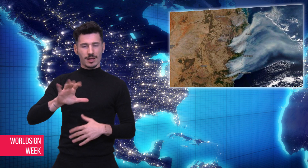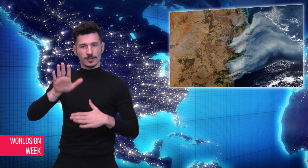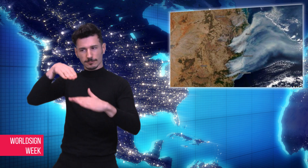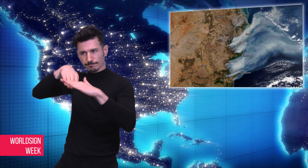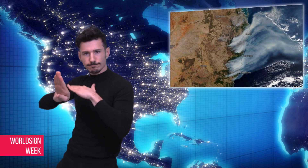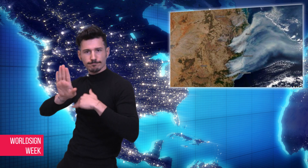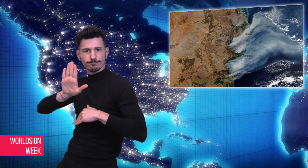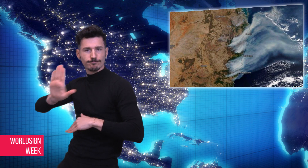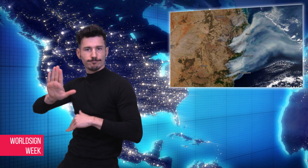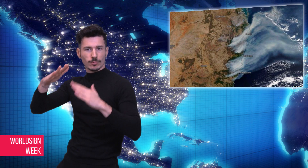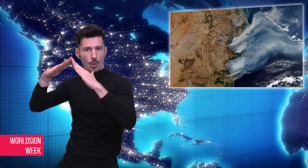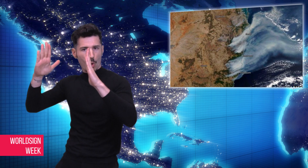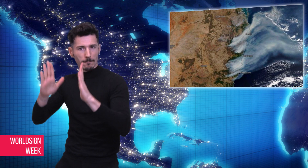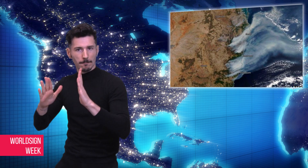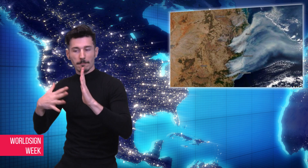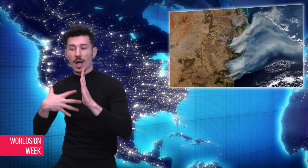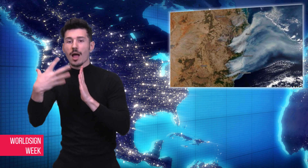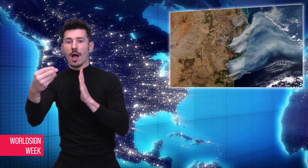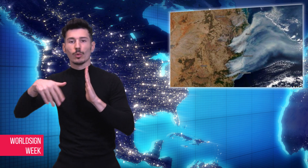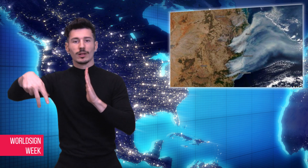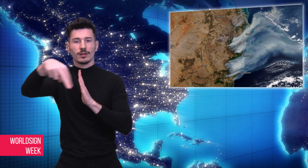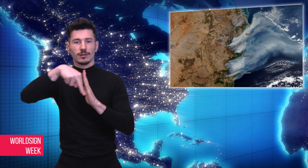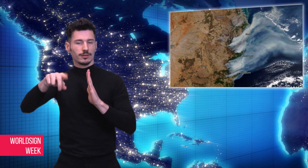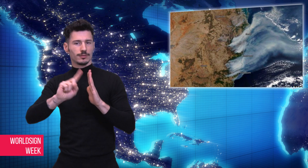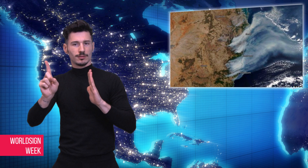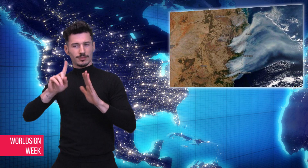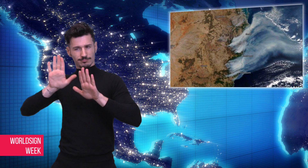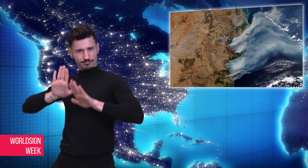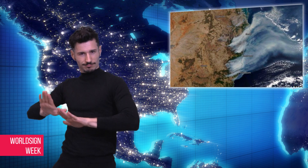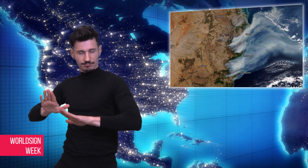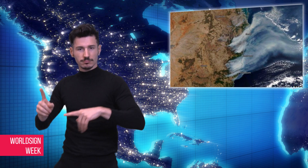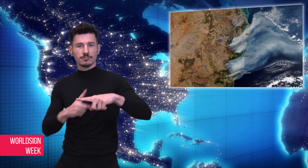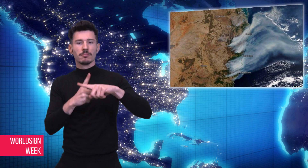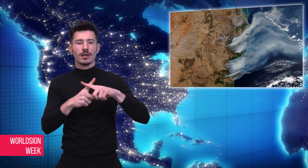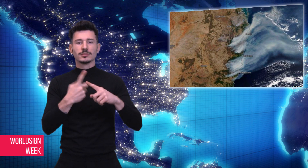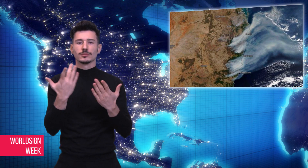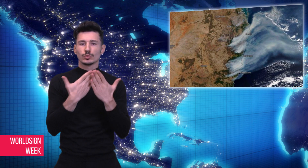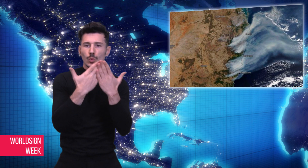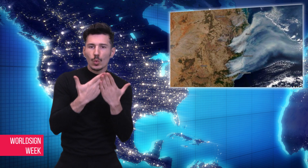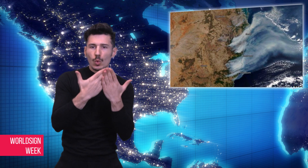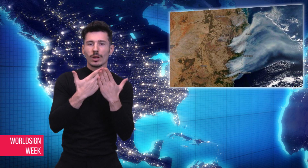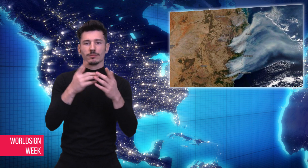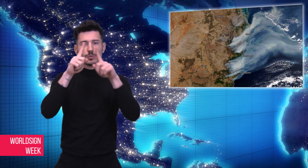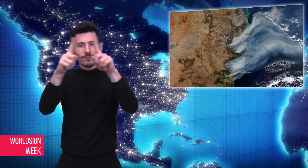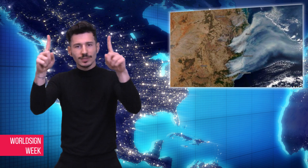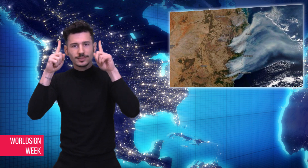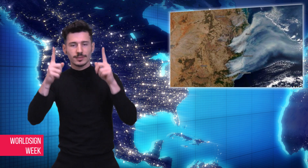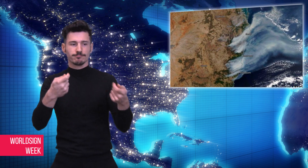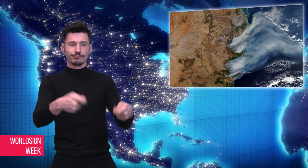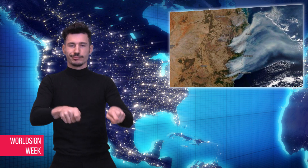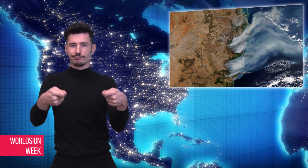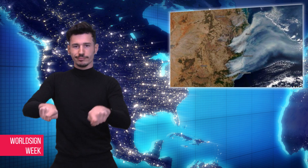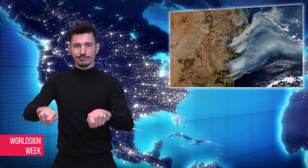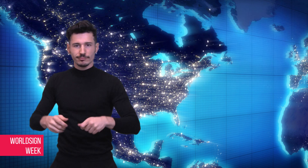outside, and hundreds of schools and colleges were closed down.